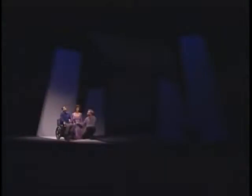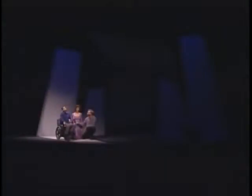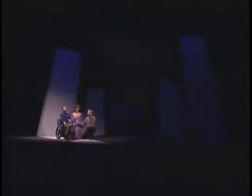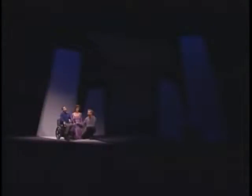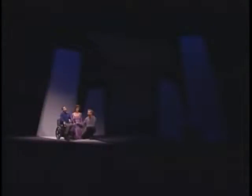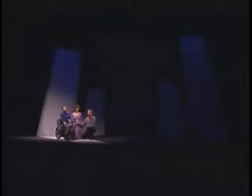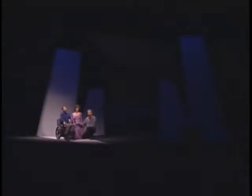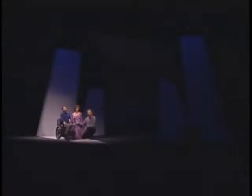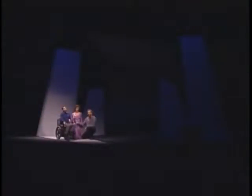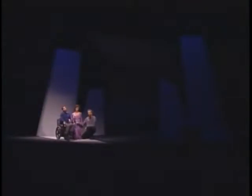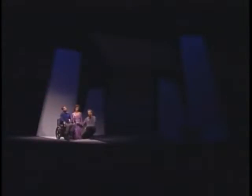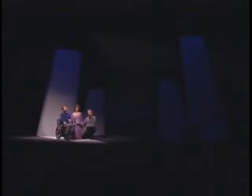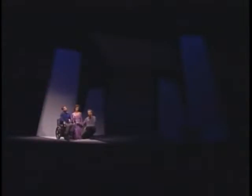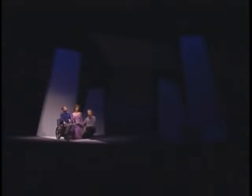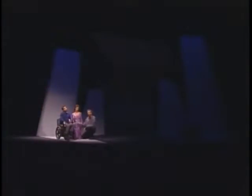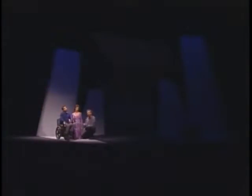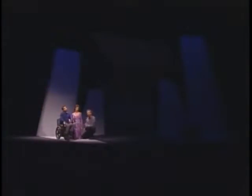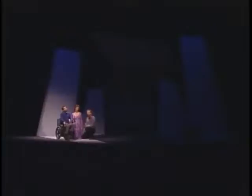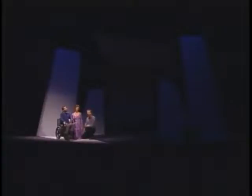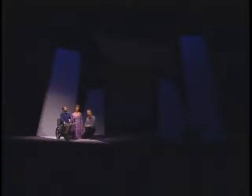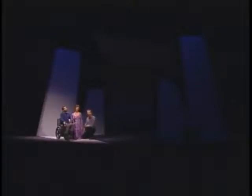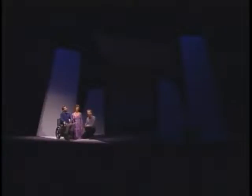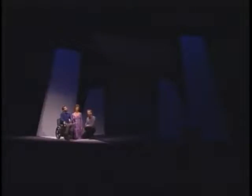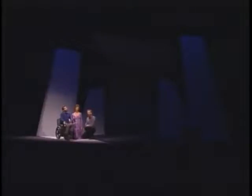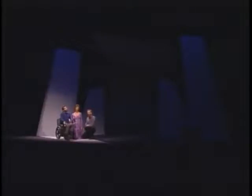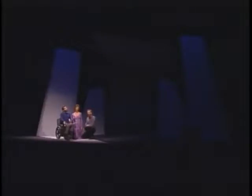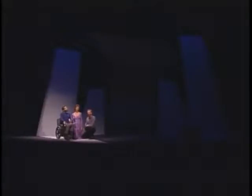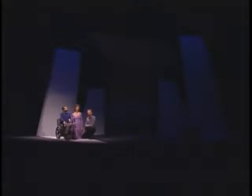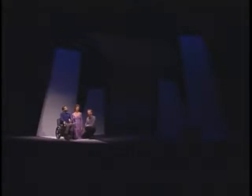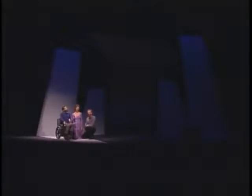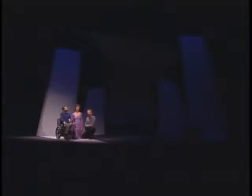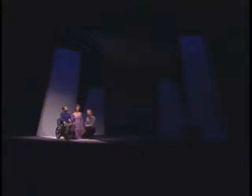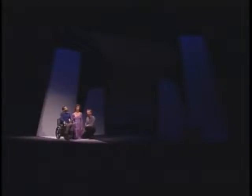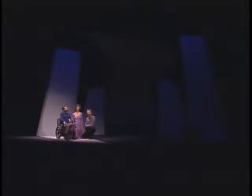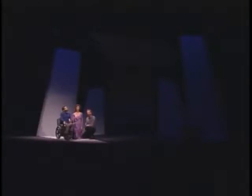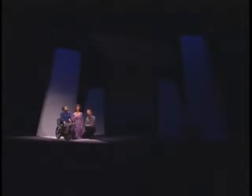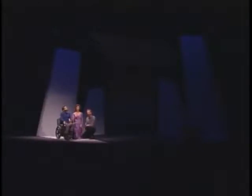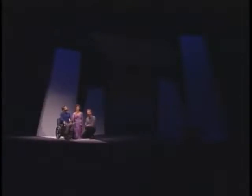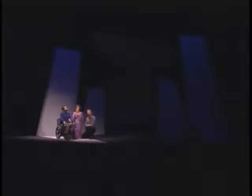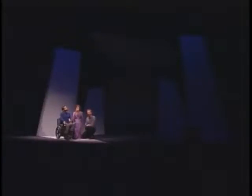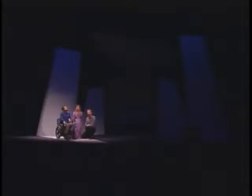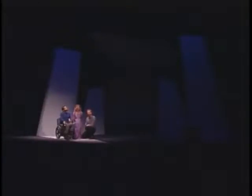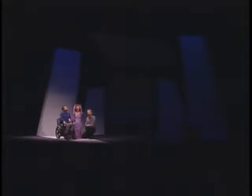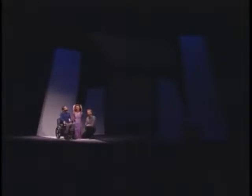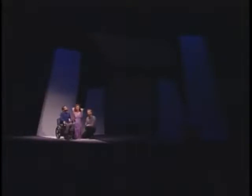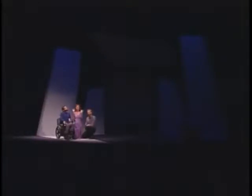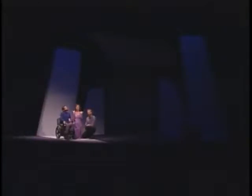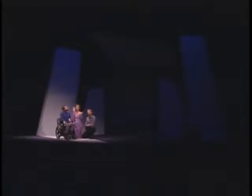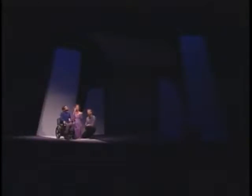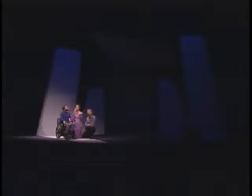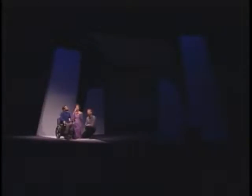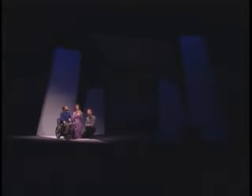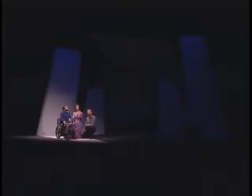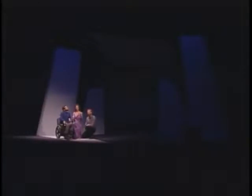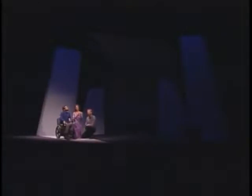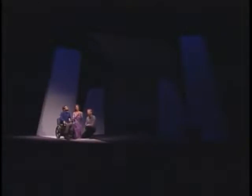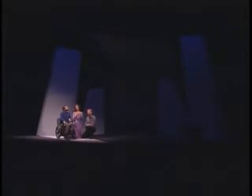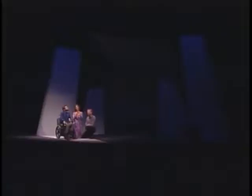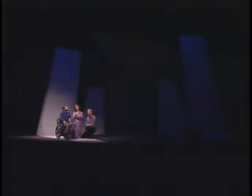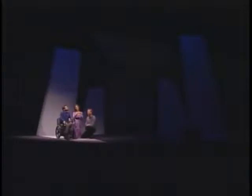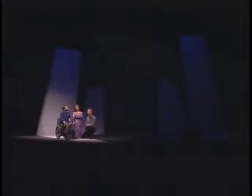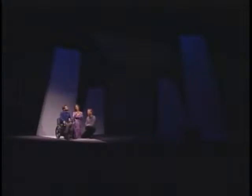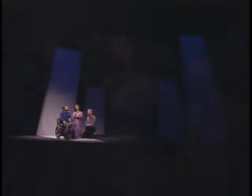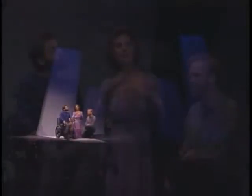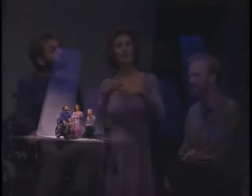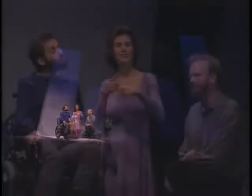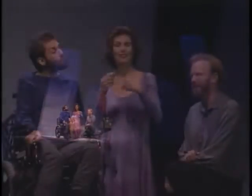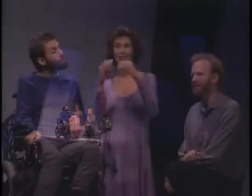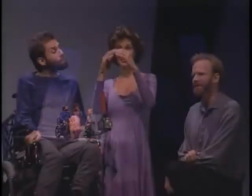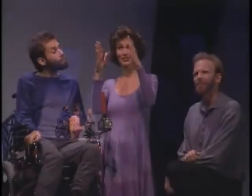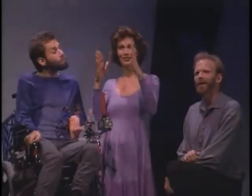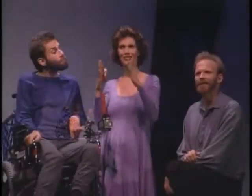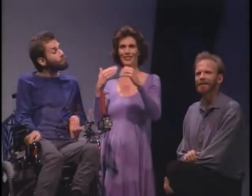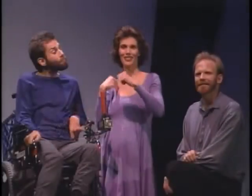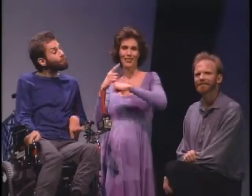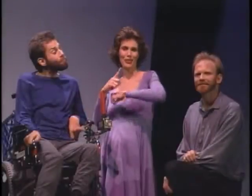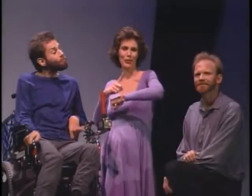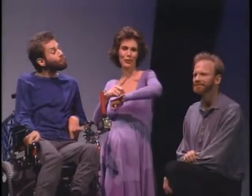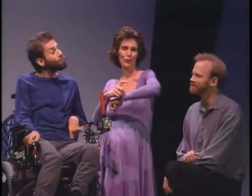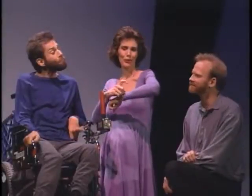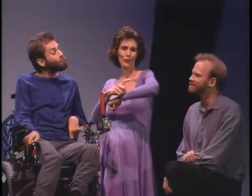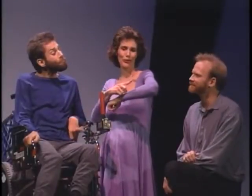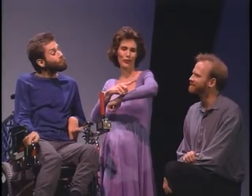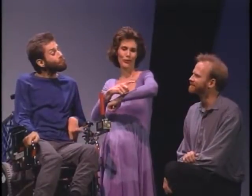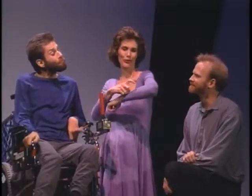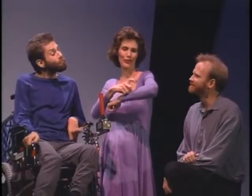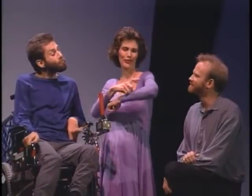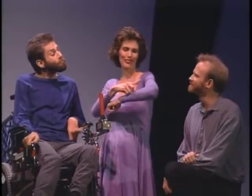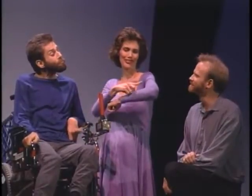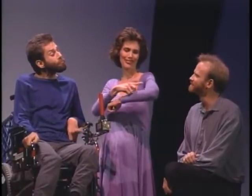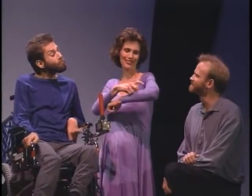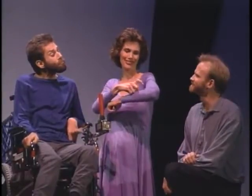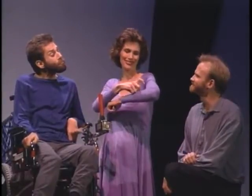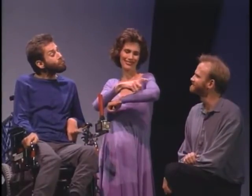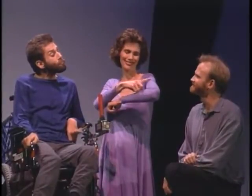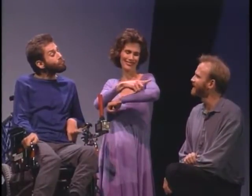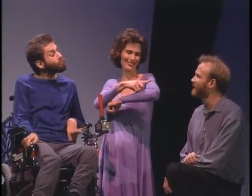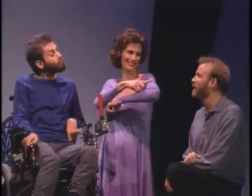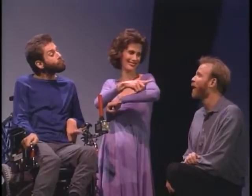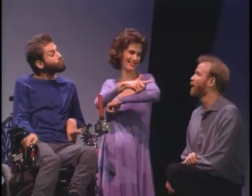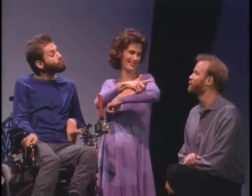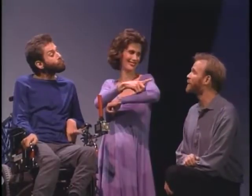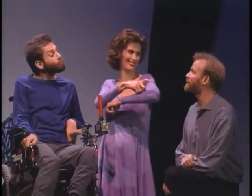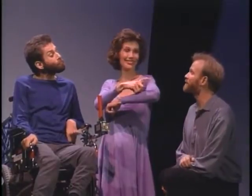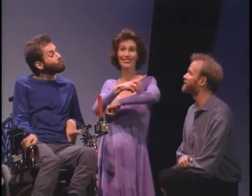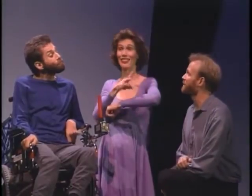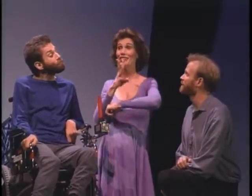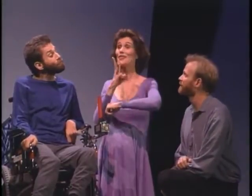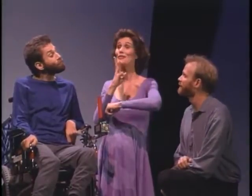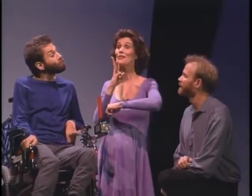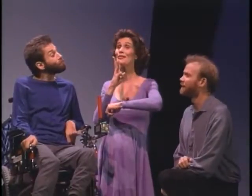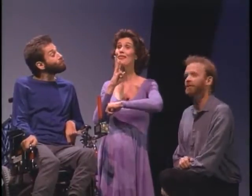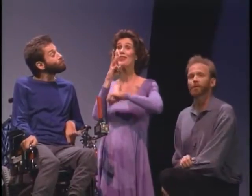I would like to have a gardener and keep worms on my balcony a drip system for